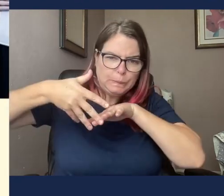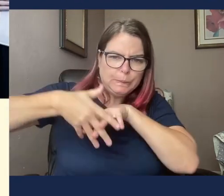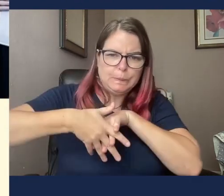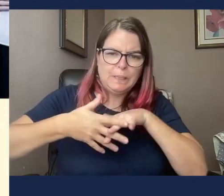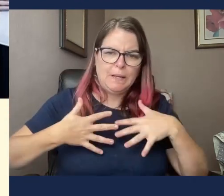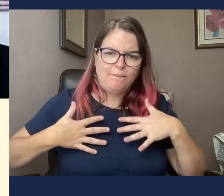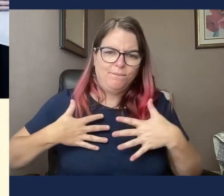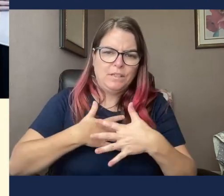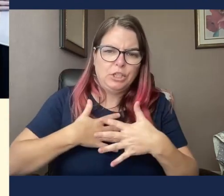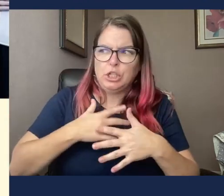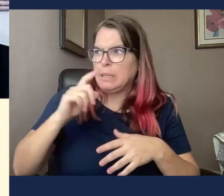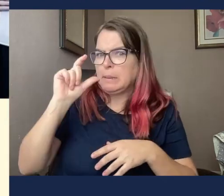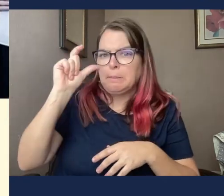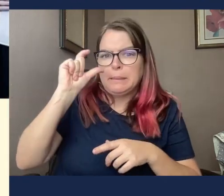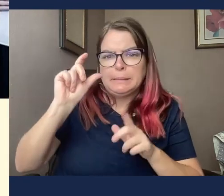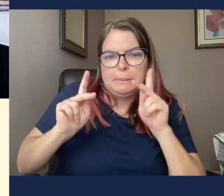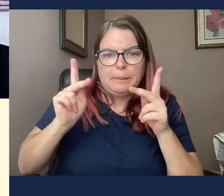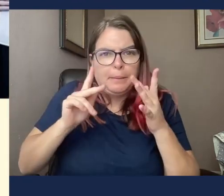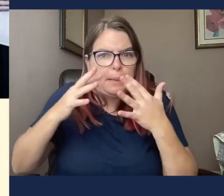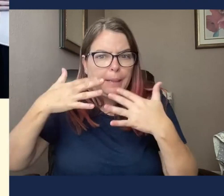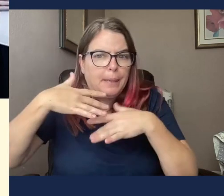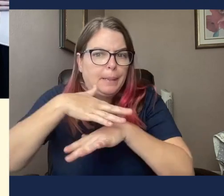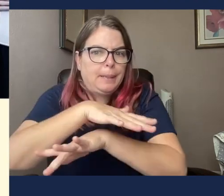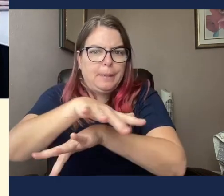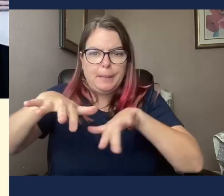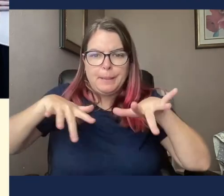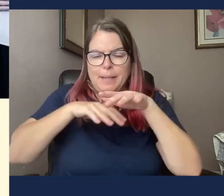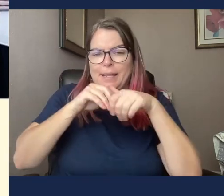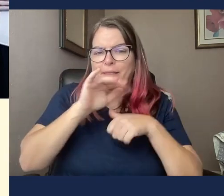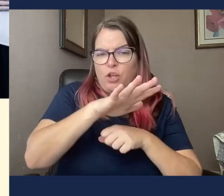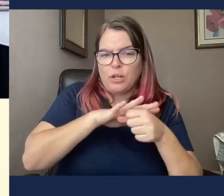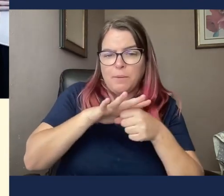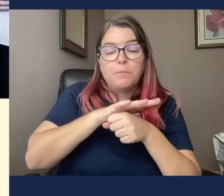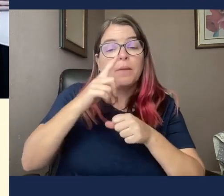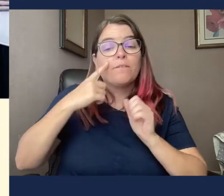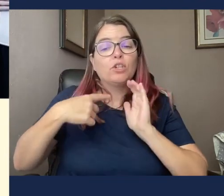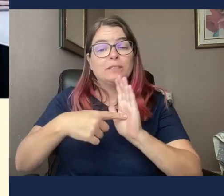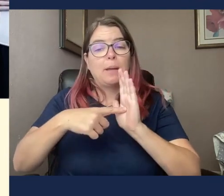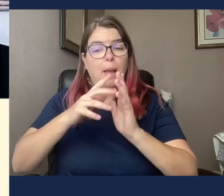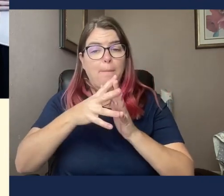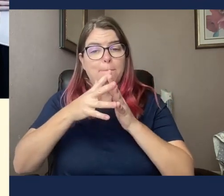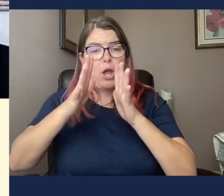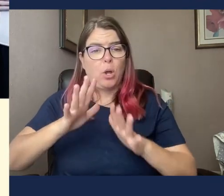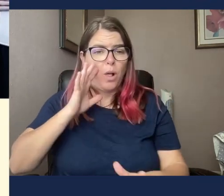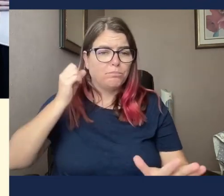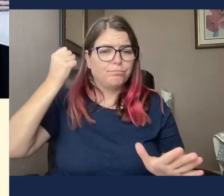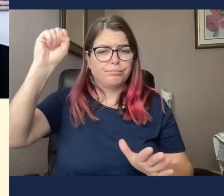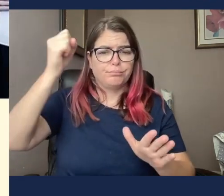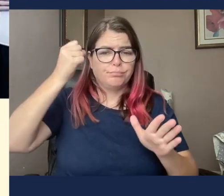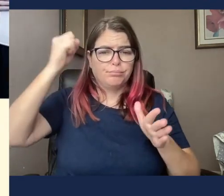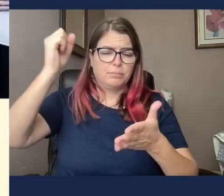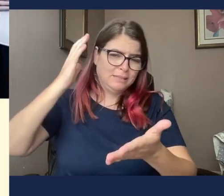and hate incidents. These three aspects of islamophobia, the frames or the narratives or the stories that we tell about Muslims, the prejudice that